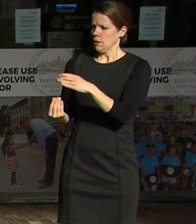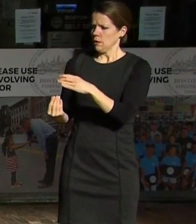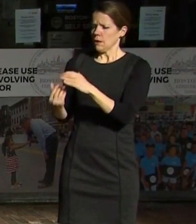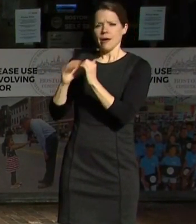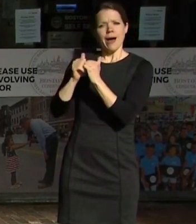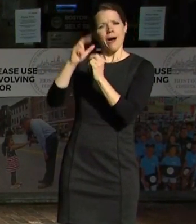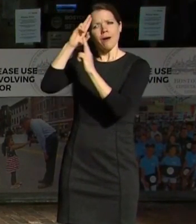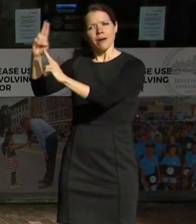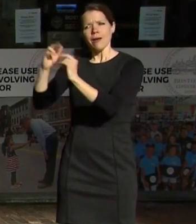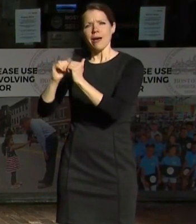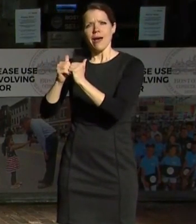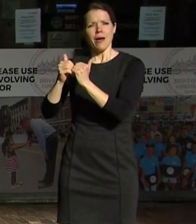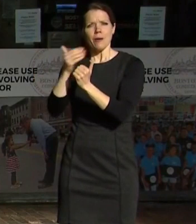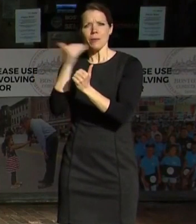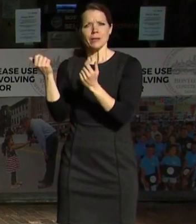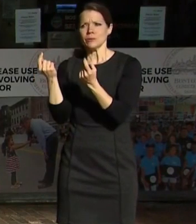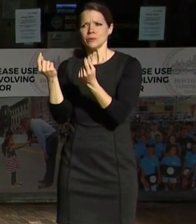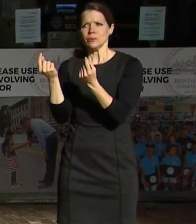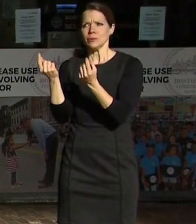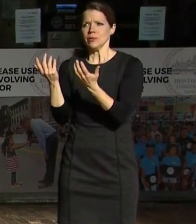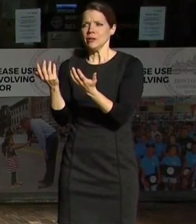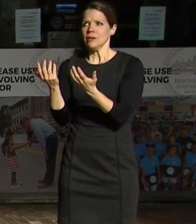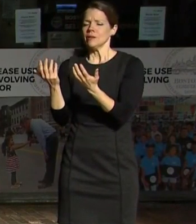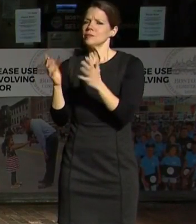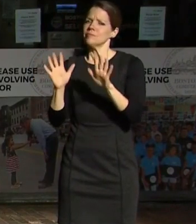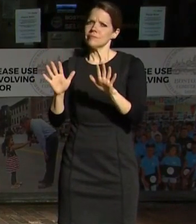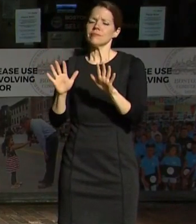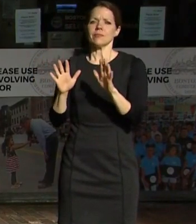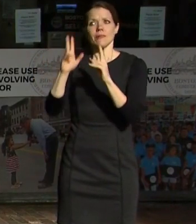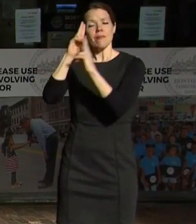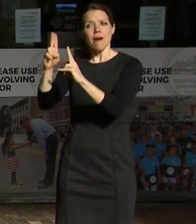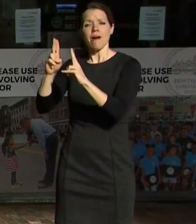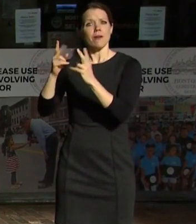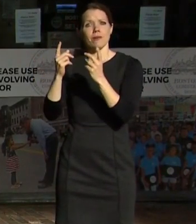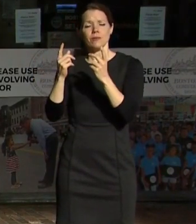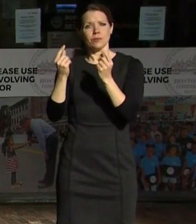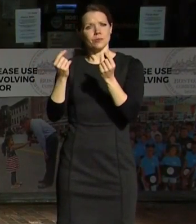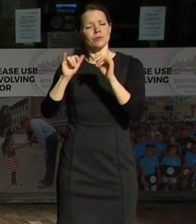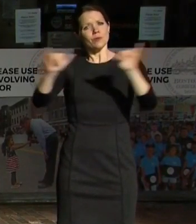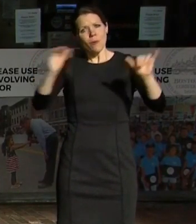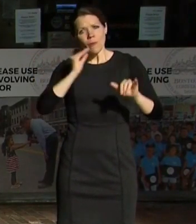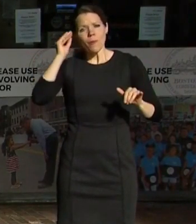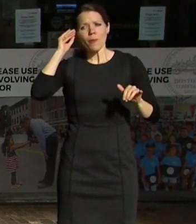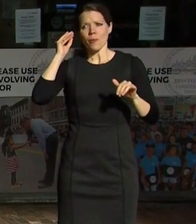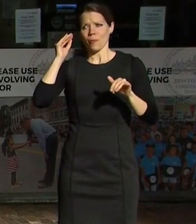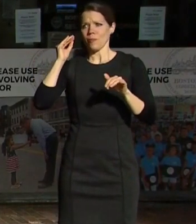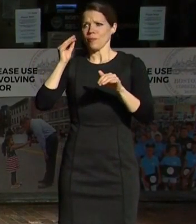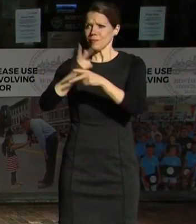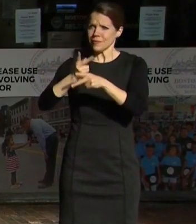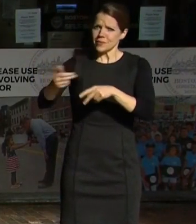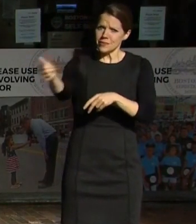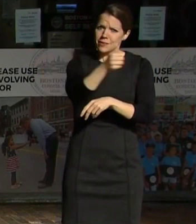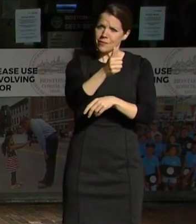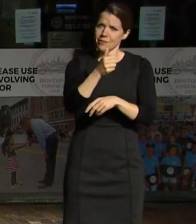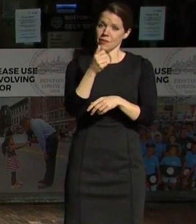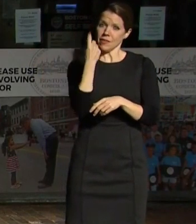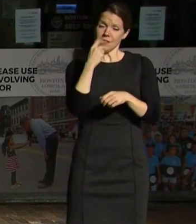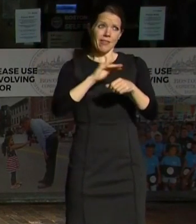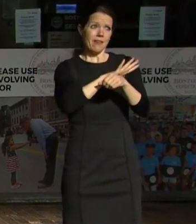AGAIN, THIS MAN, VERY COURAGEOUS MAN, TO LET YOU KNOW, THE FIRST RESPONDER FAMILIES WERE NOT ROBOTIC.